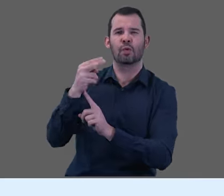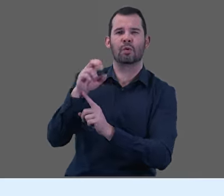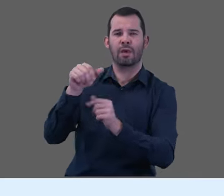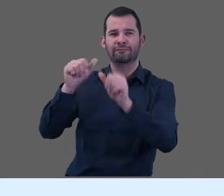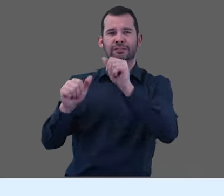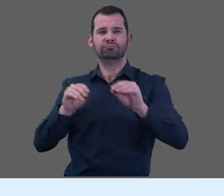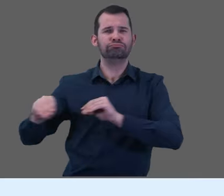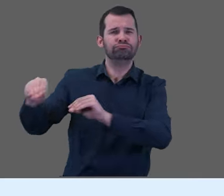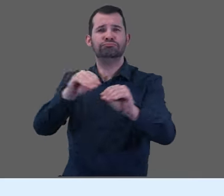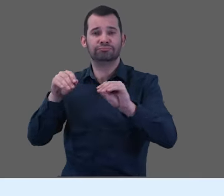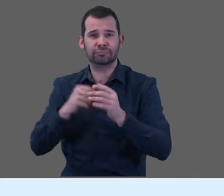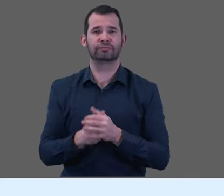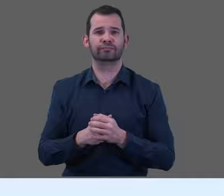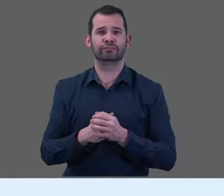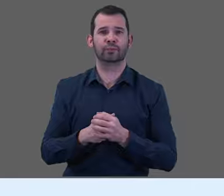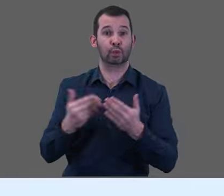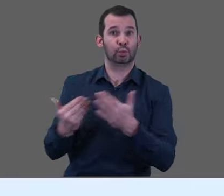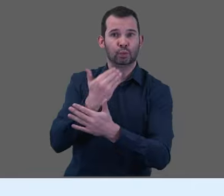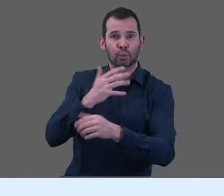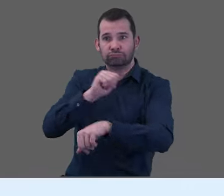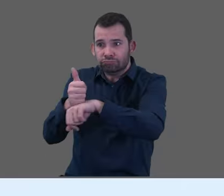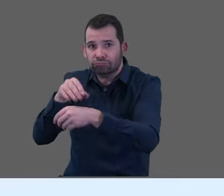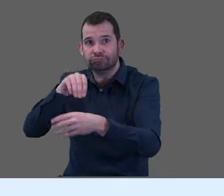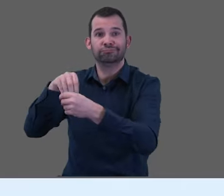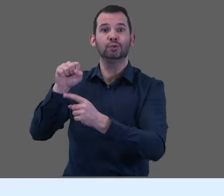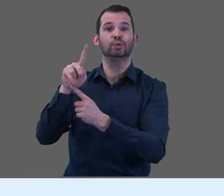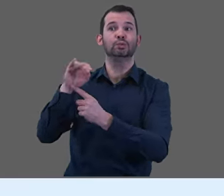creating choreography, new pieces in studio,